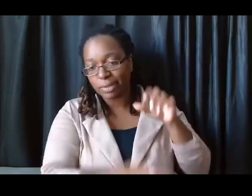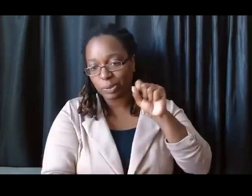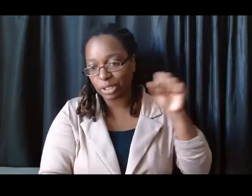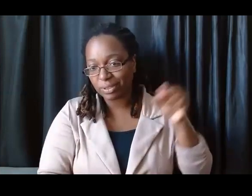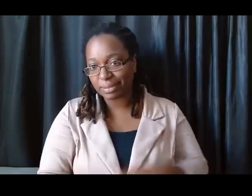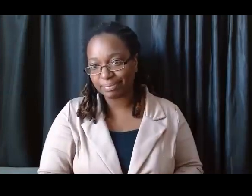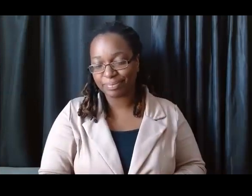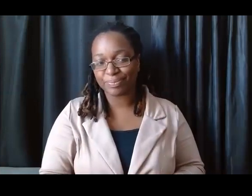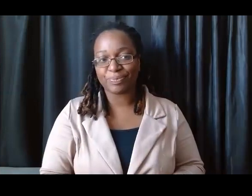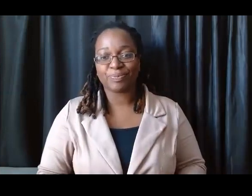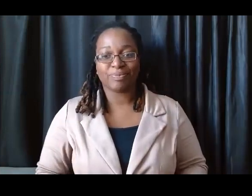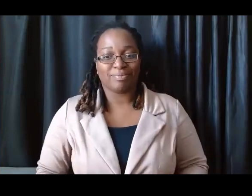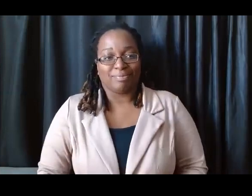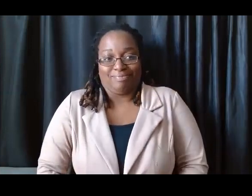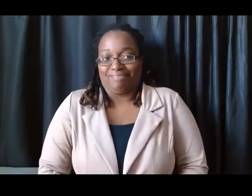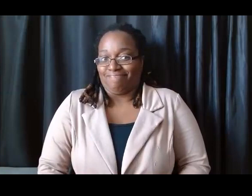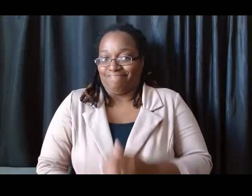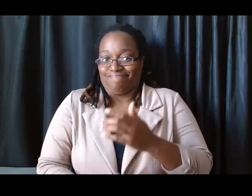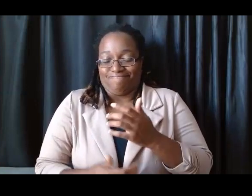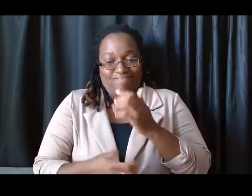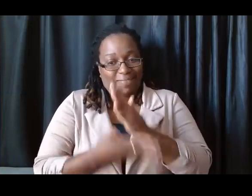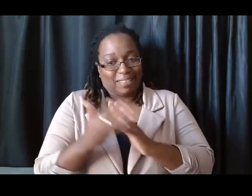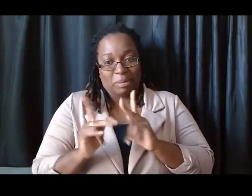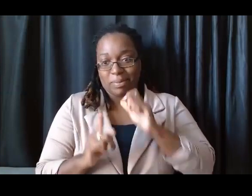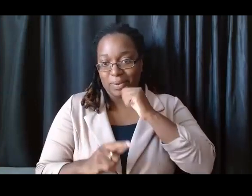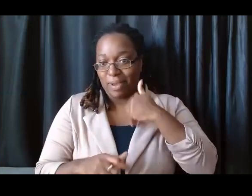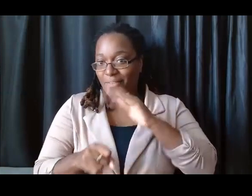Some people are not doing a business plan. Maybe they just have a very simple